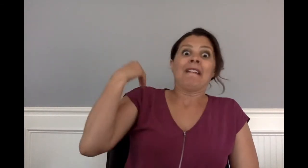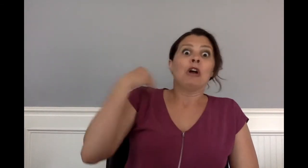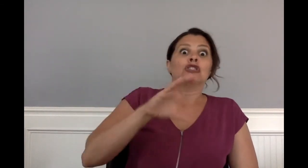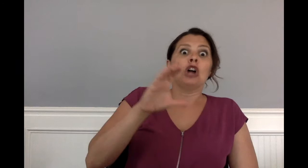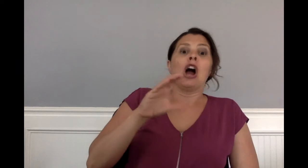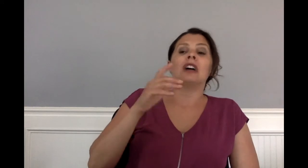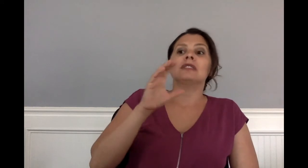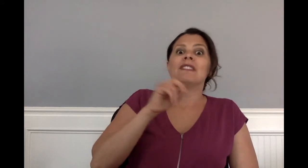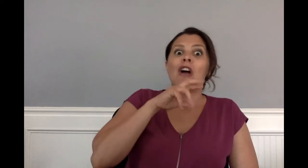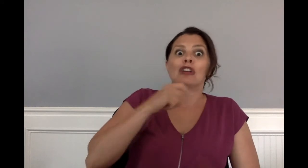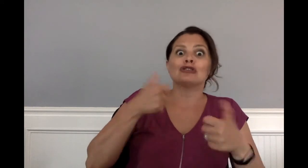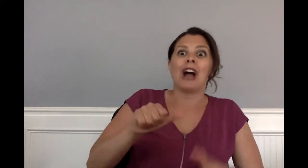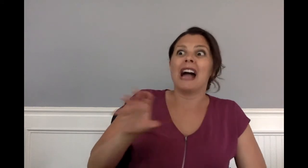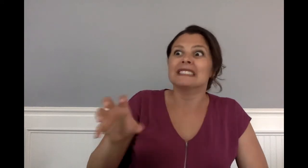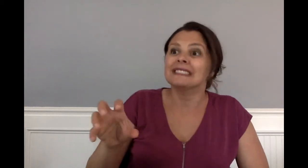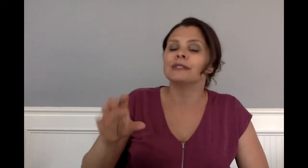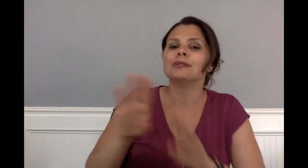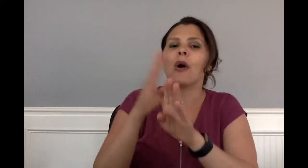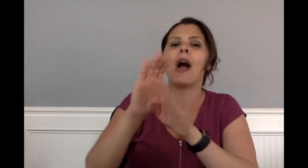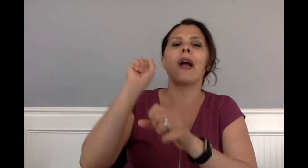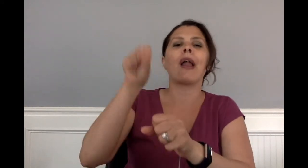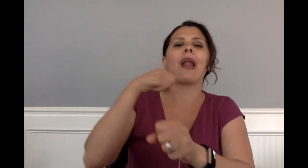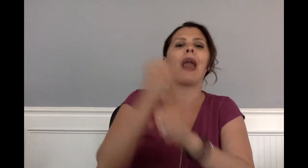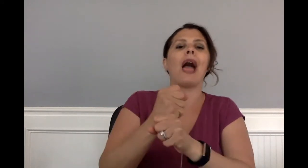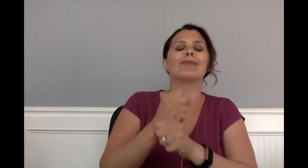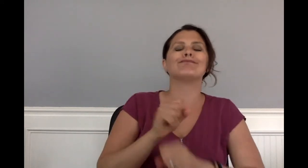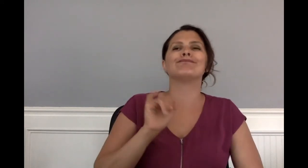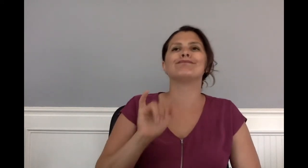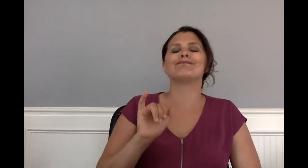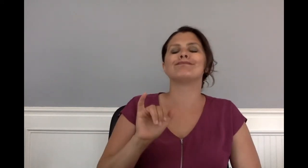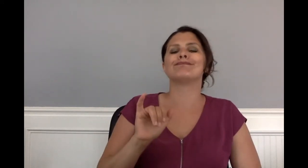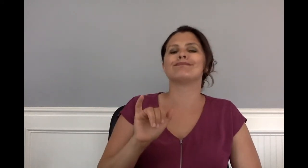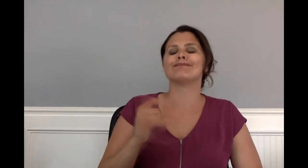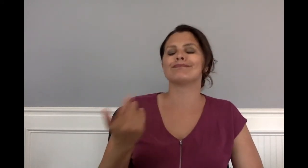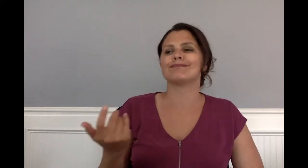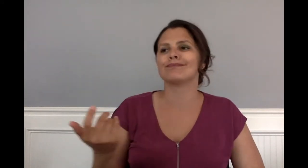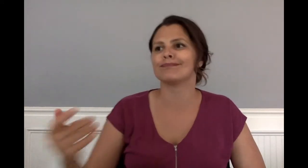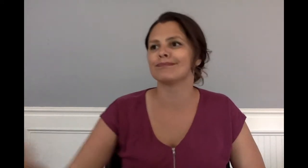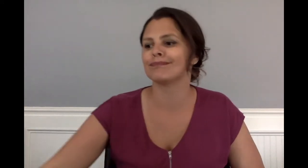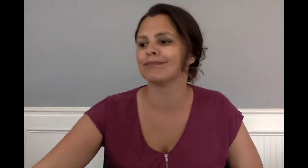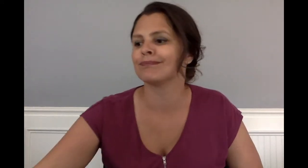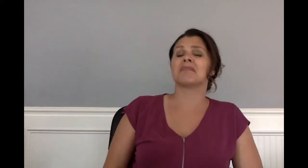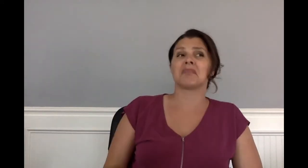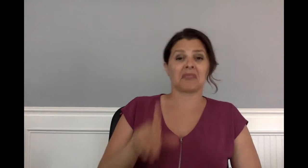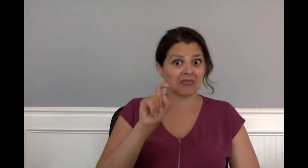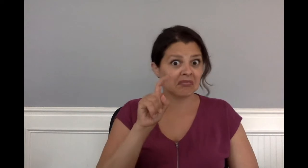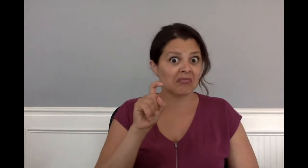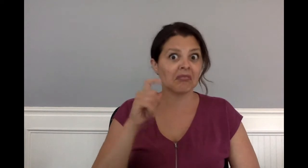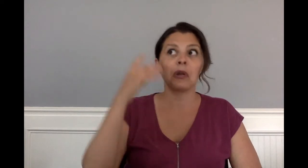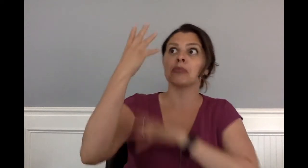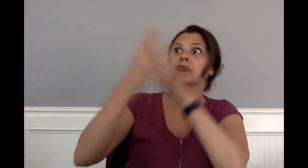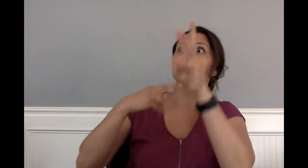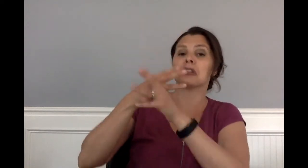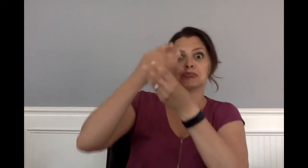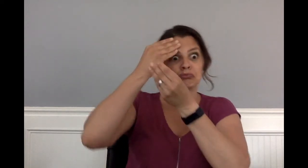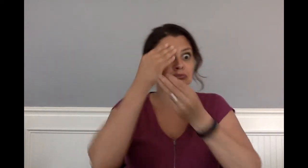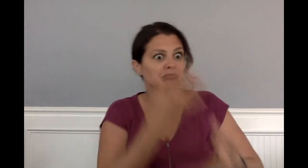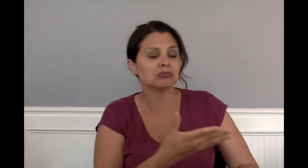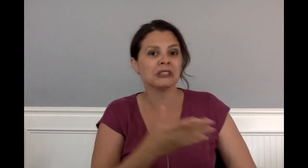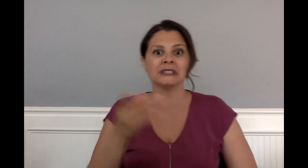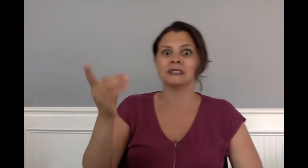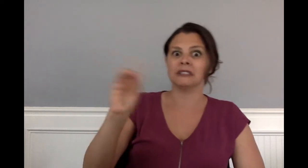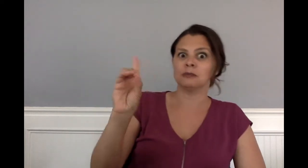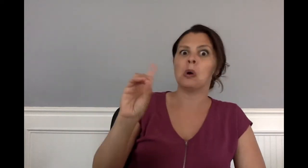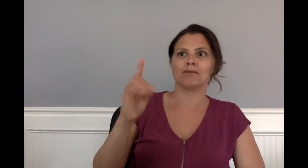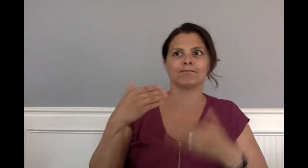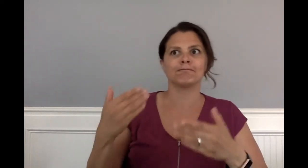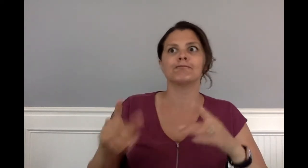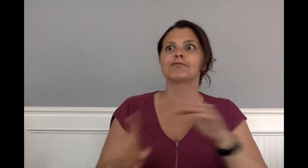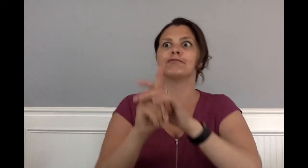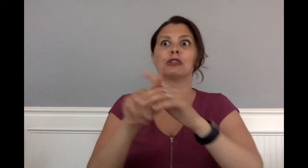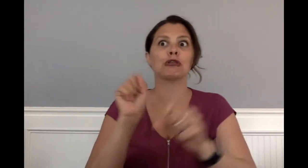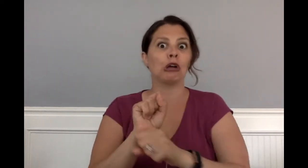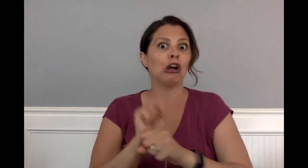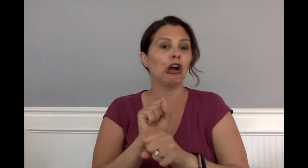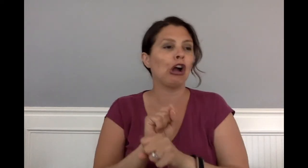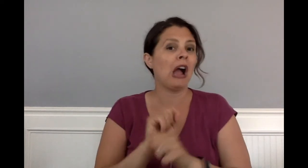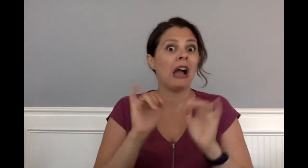Last time the door had been locked. Had the universe told Desdemona to come to work today?